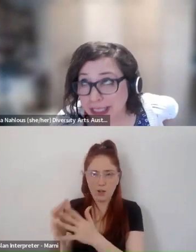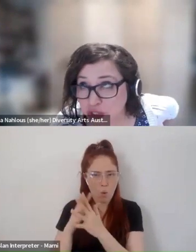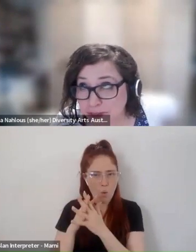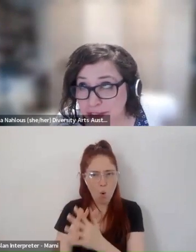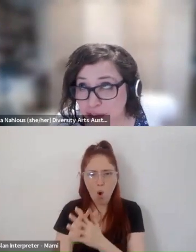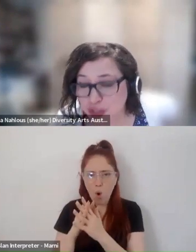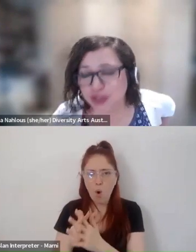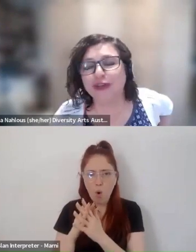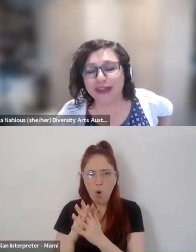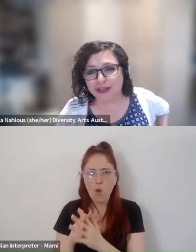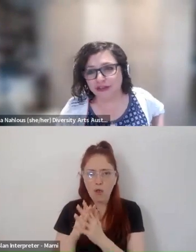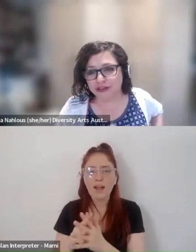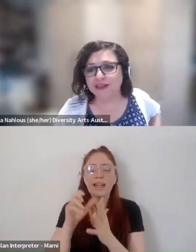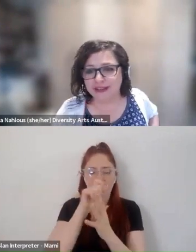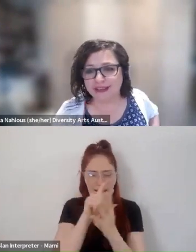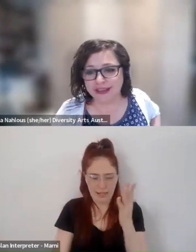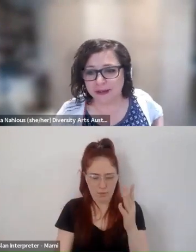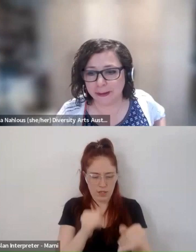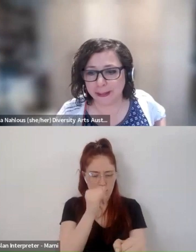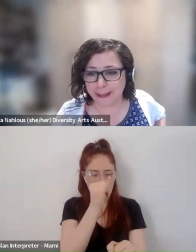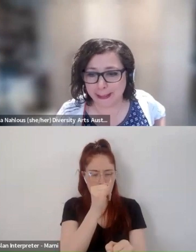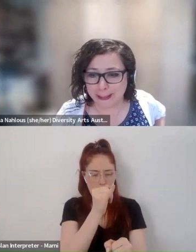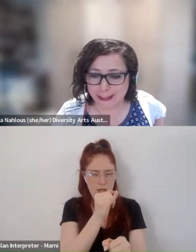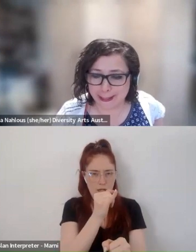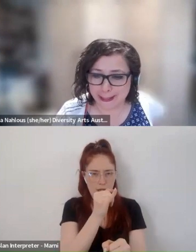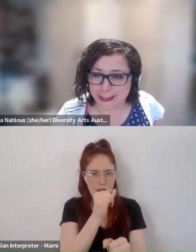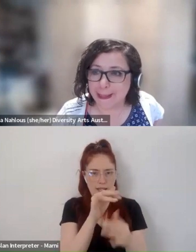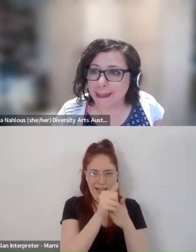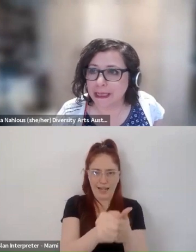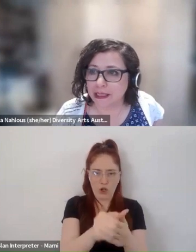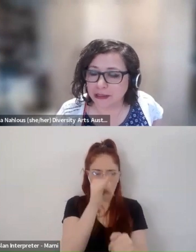Leadership Institute. Thank you. Yeah, so it's run by Christina